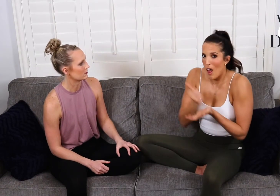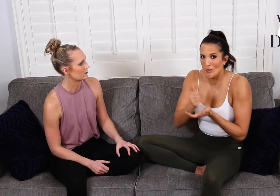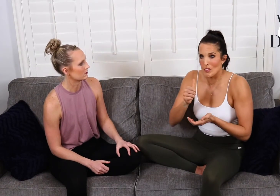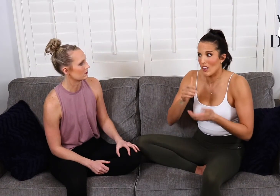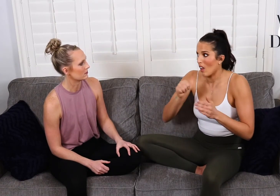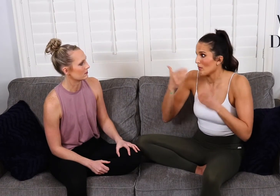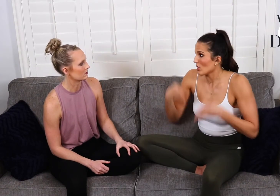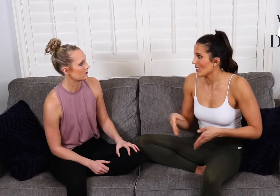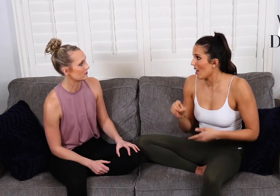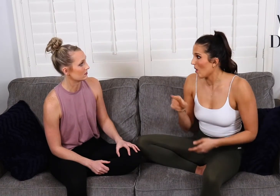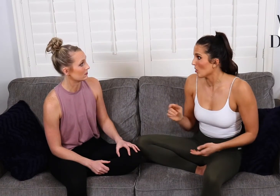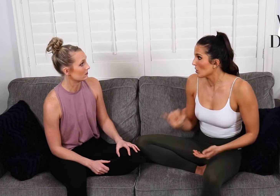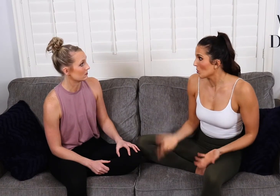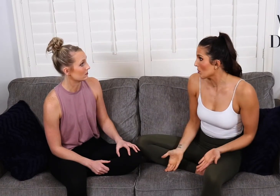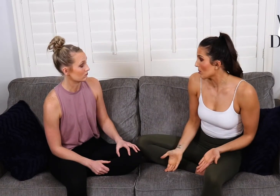It helps another person out, too.